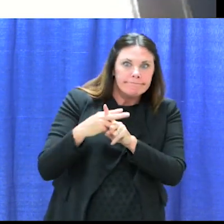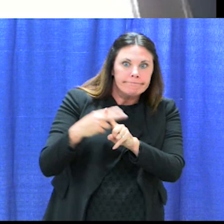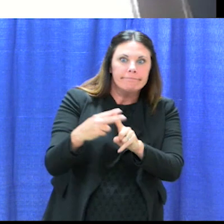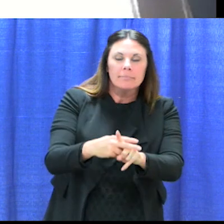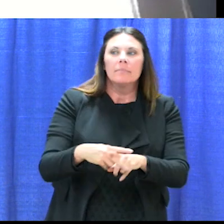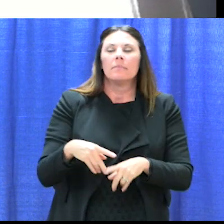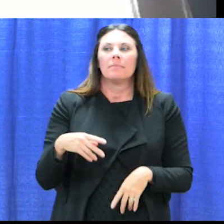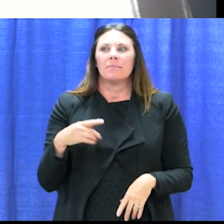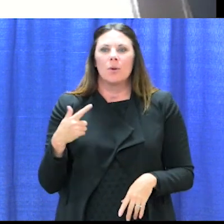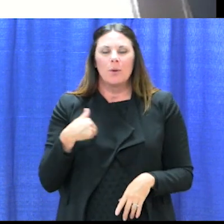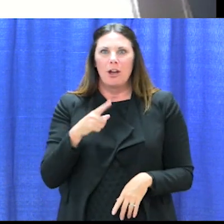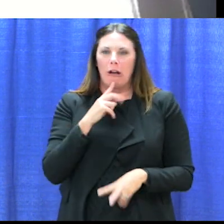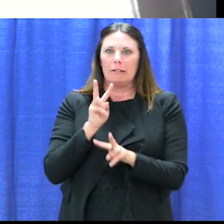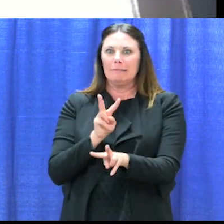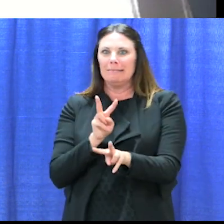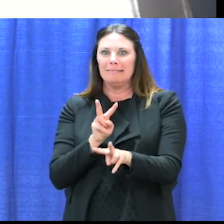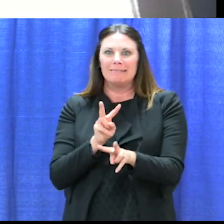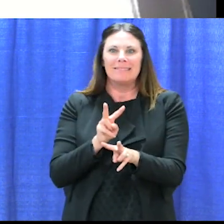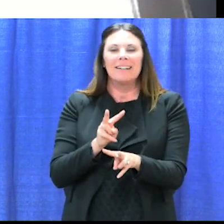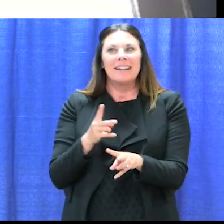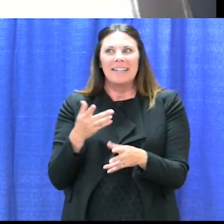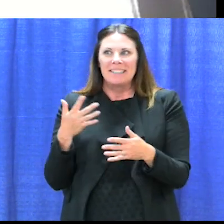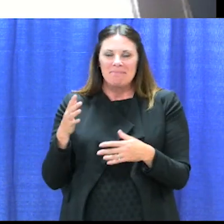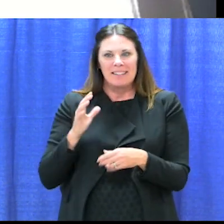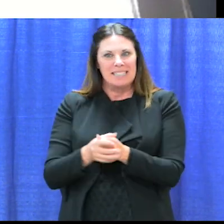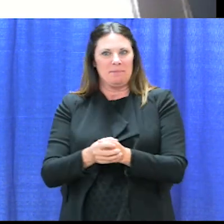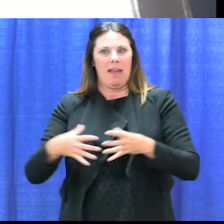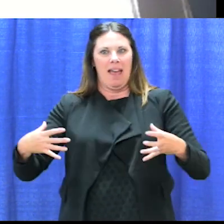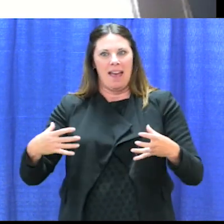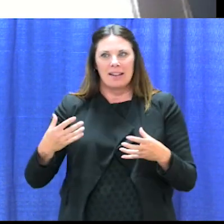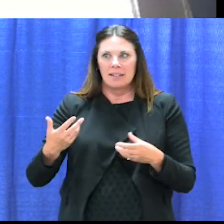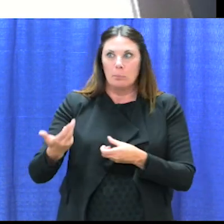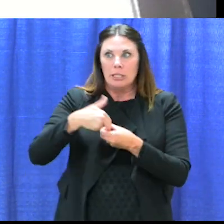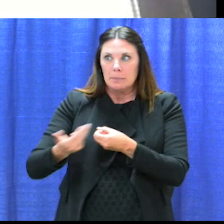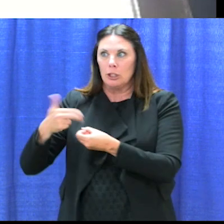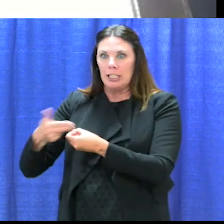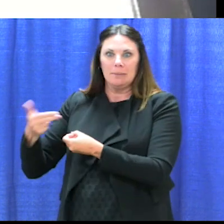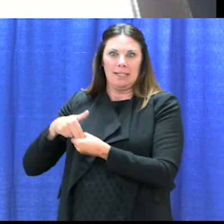to expand our participation in CASIF this year. [Leyva speaking] Excellent thank you very much.